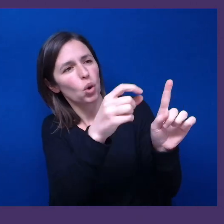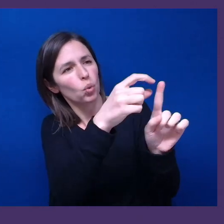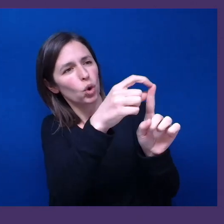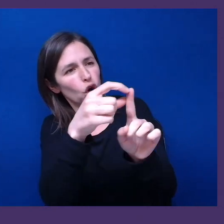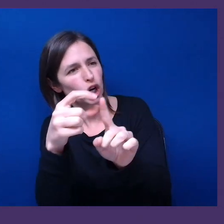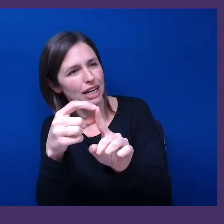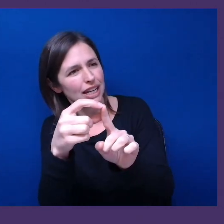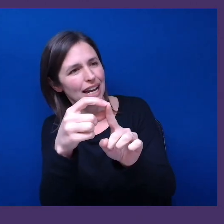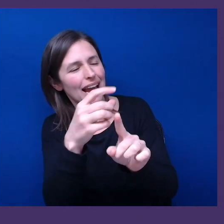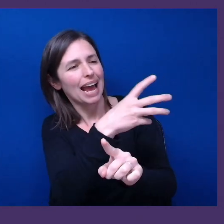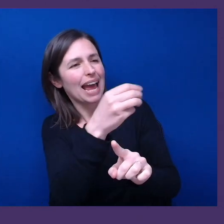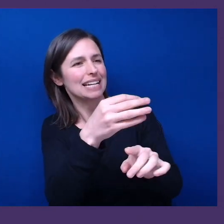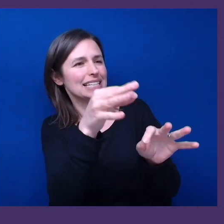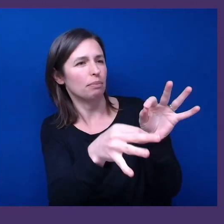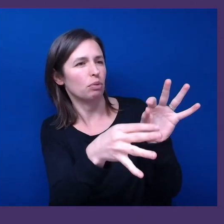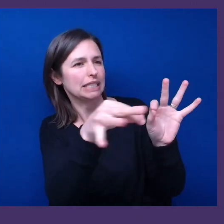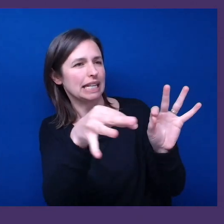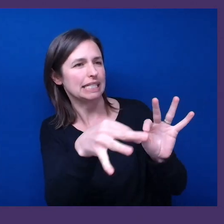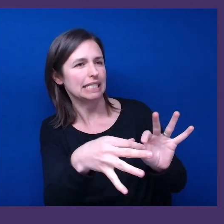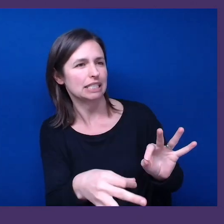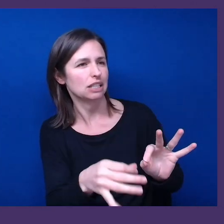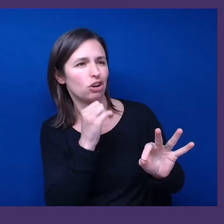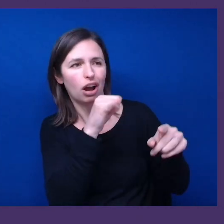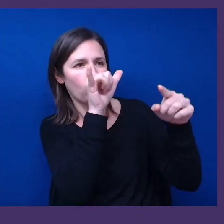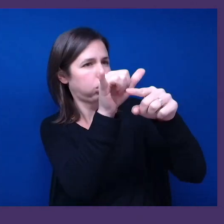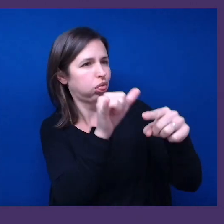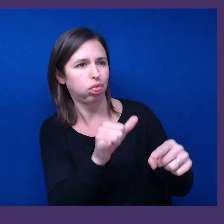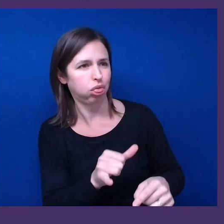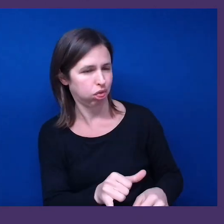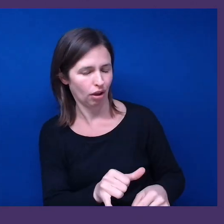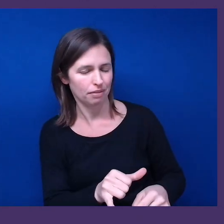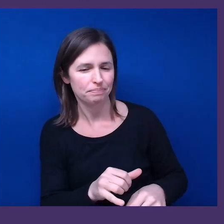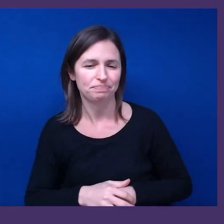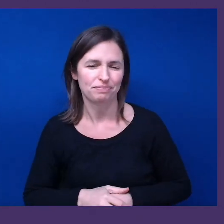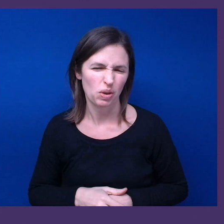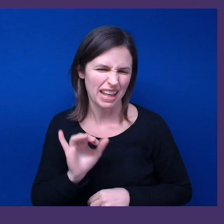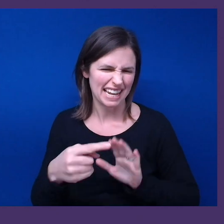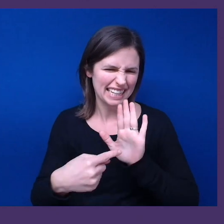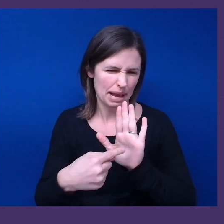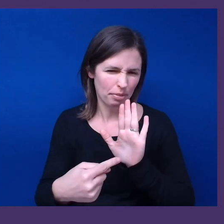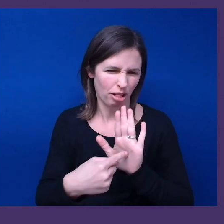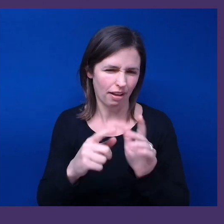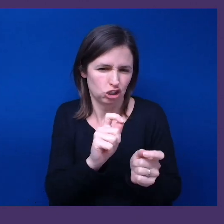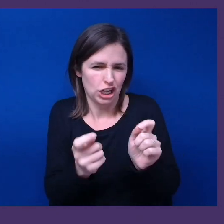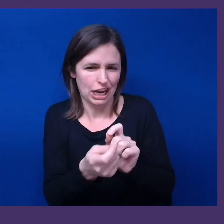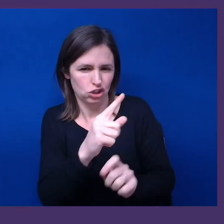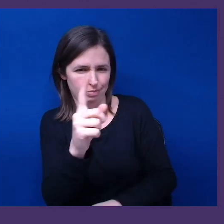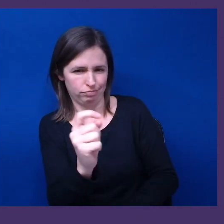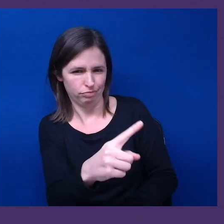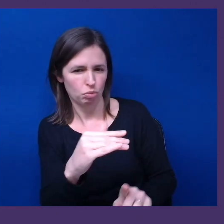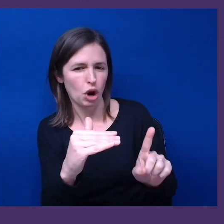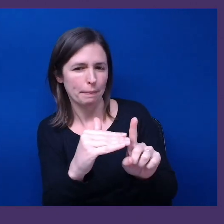This technique involves guiding the model through a logical sequence of steps to arrive at the answer